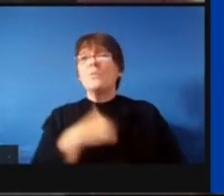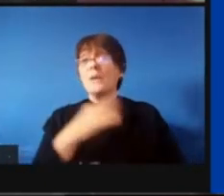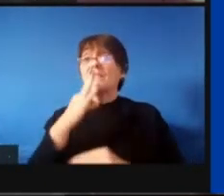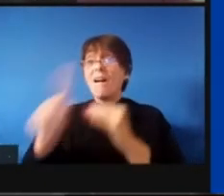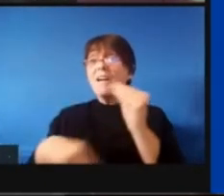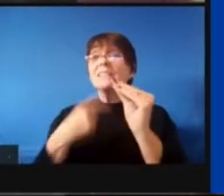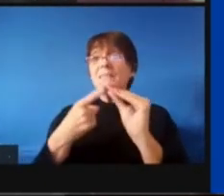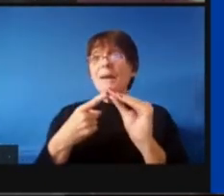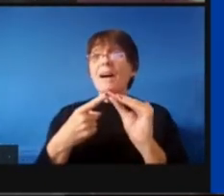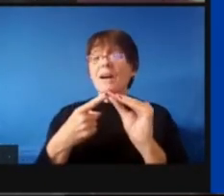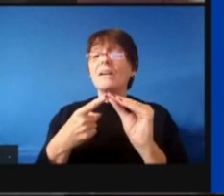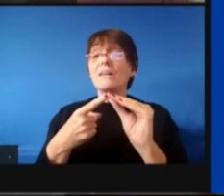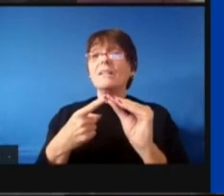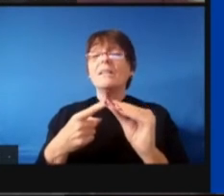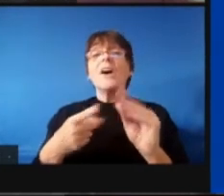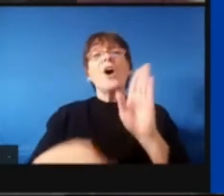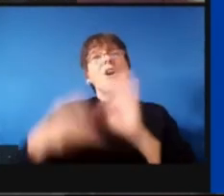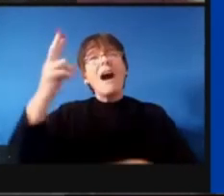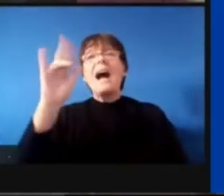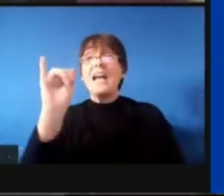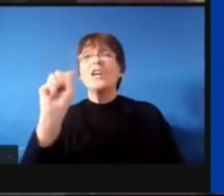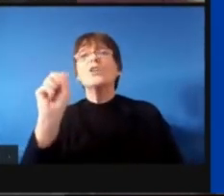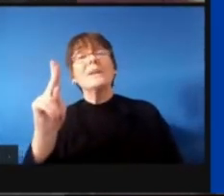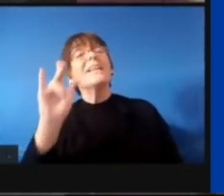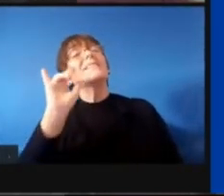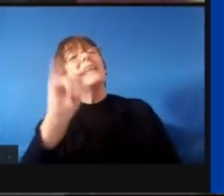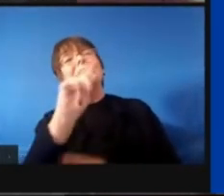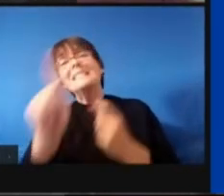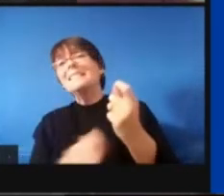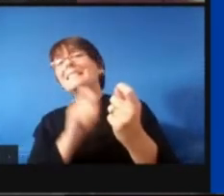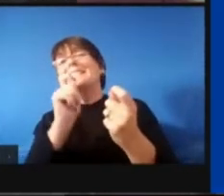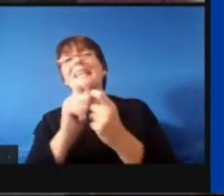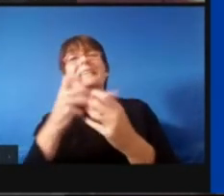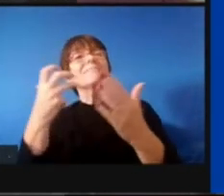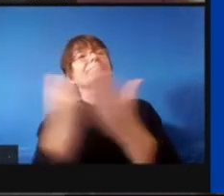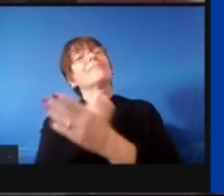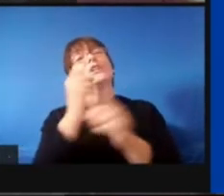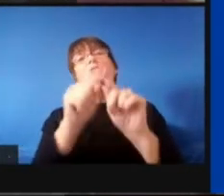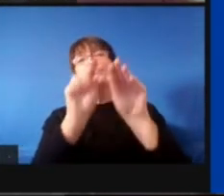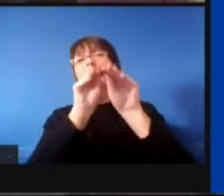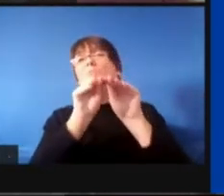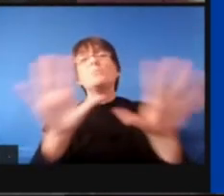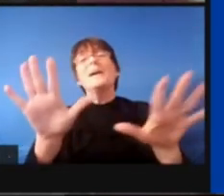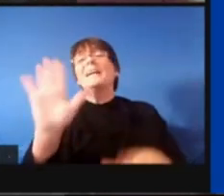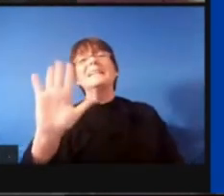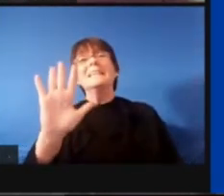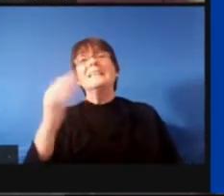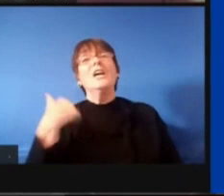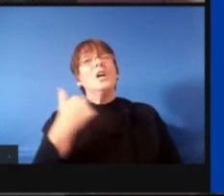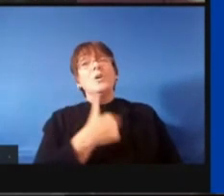GUARD DOWN. AND LOOKS FOR OPPORTUNITIES TO SPREAD. AND MANY OF THOSE ACTIVITIES